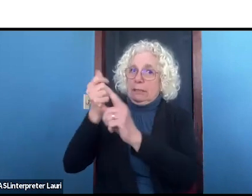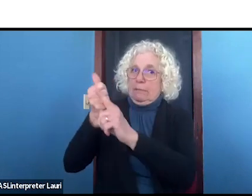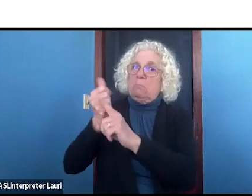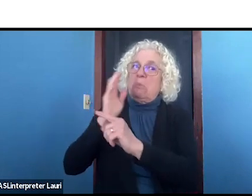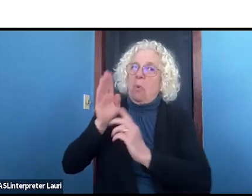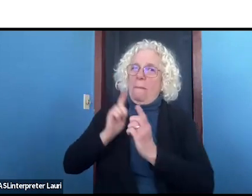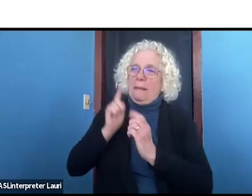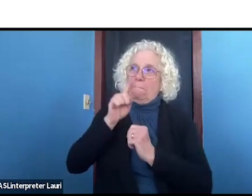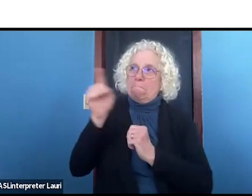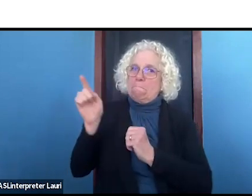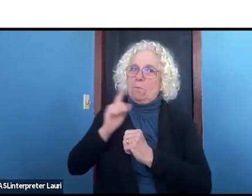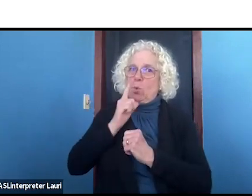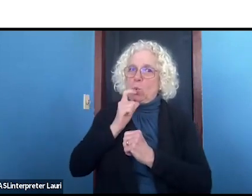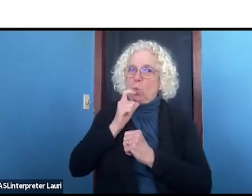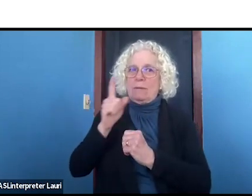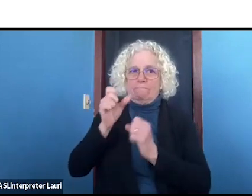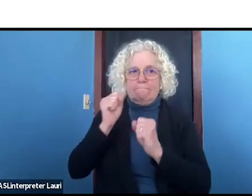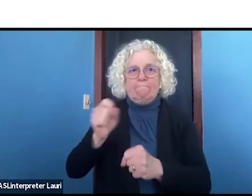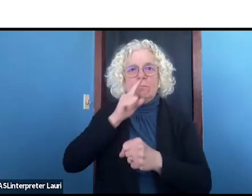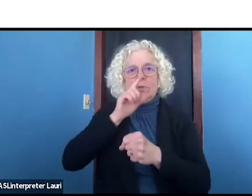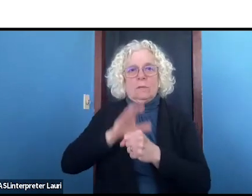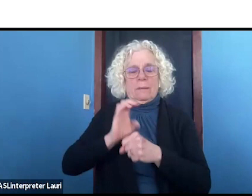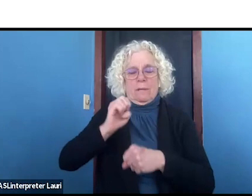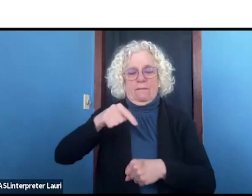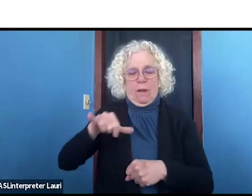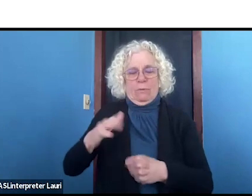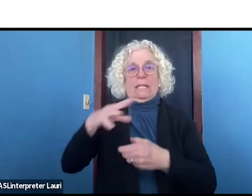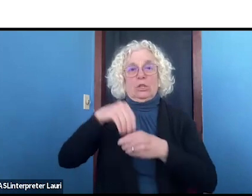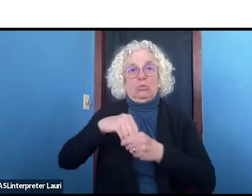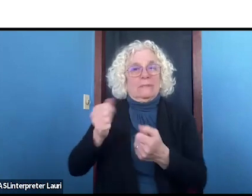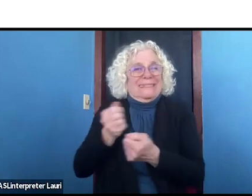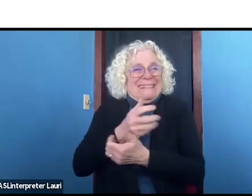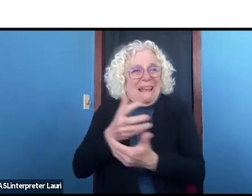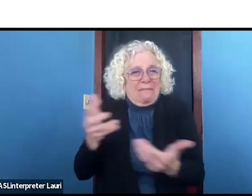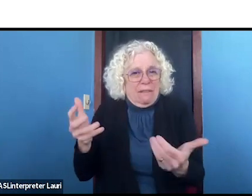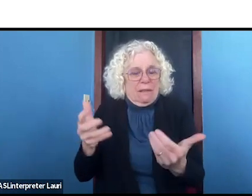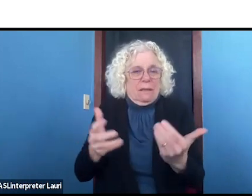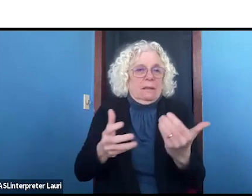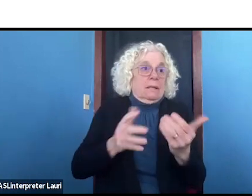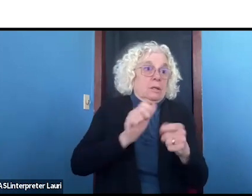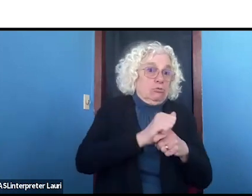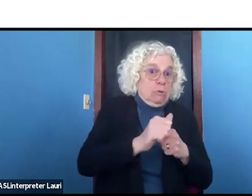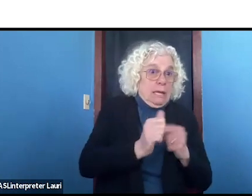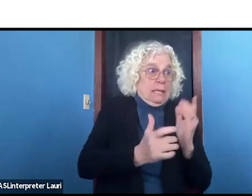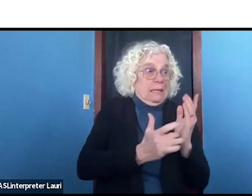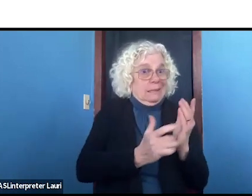that are committed to embedding equity across all aspects of the Training and technical assistance center and all aspects of SAMHSA.